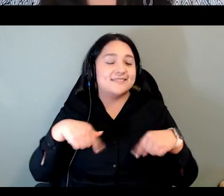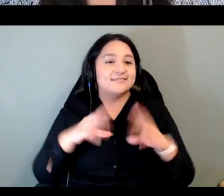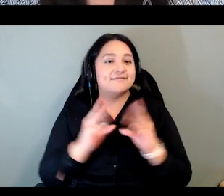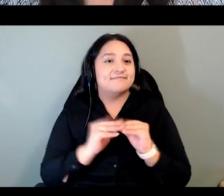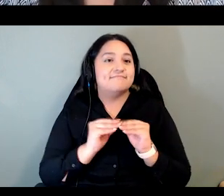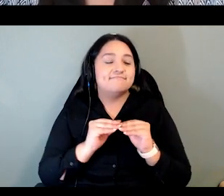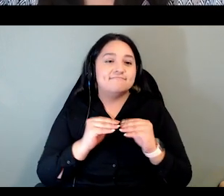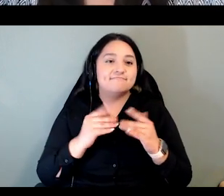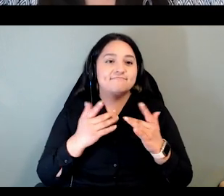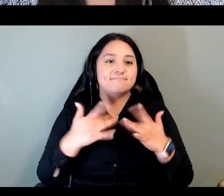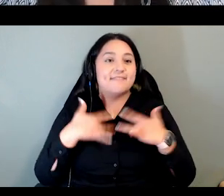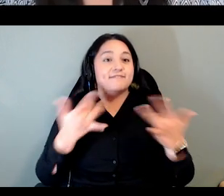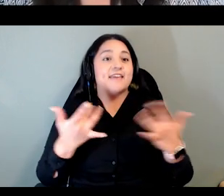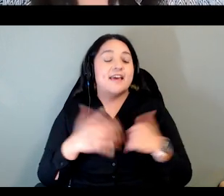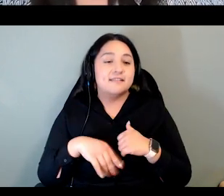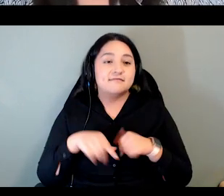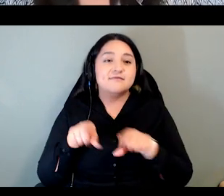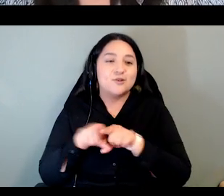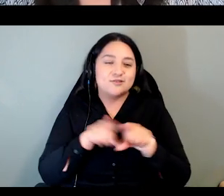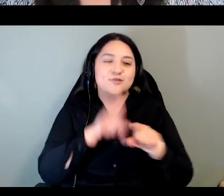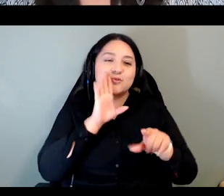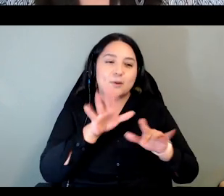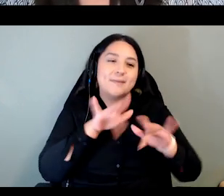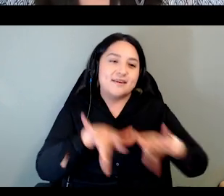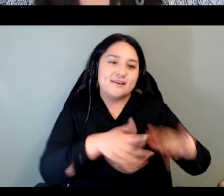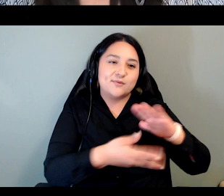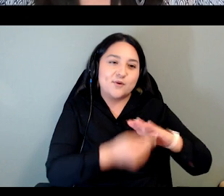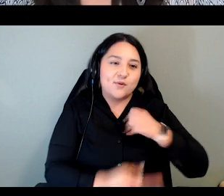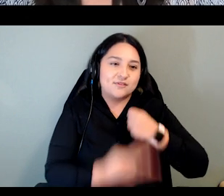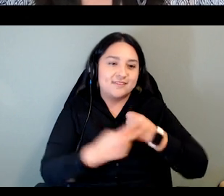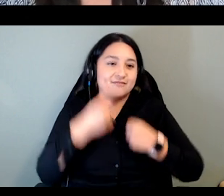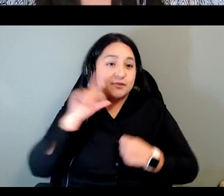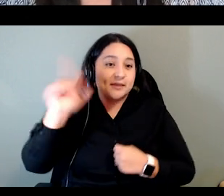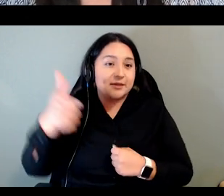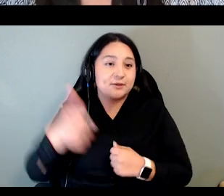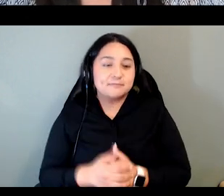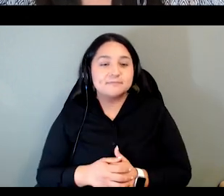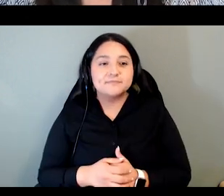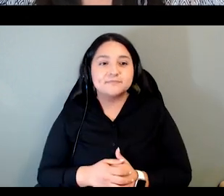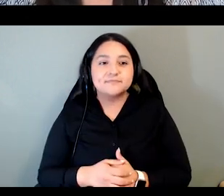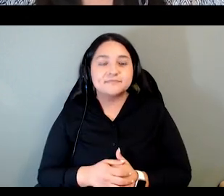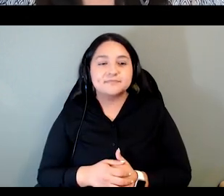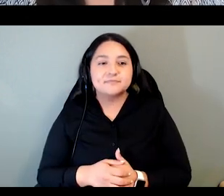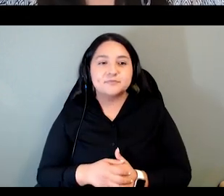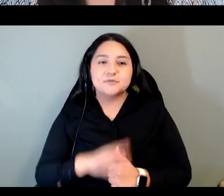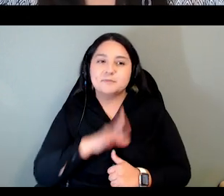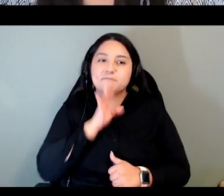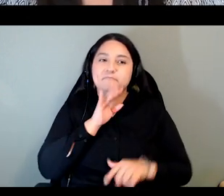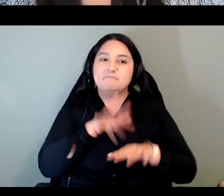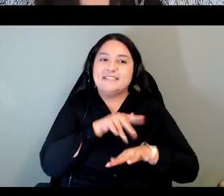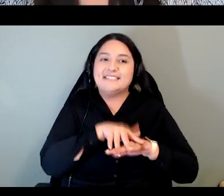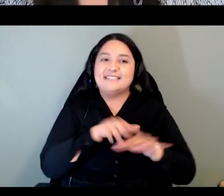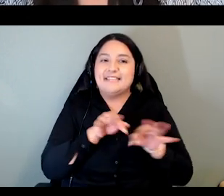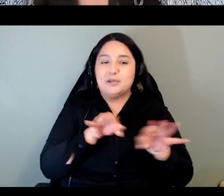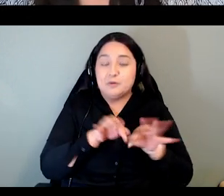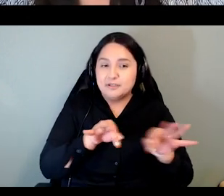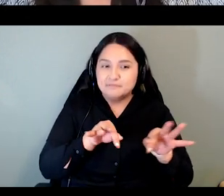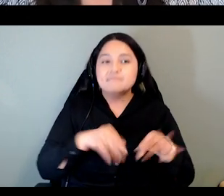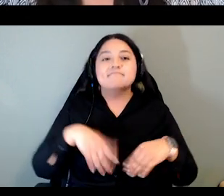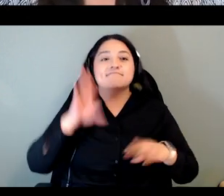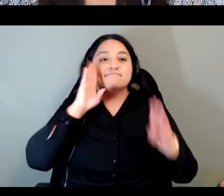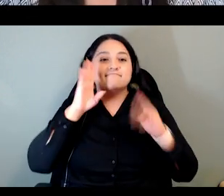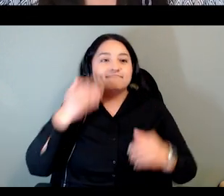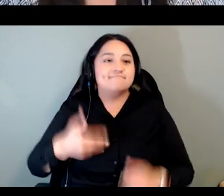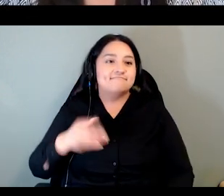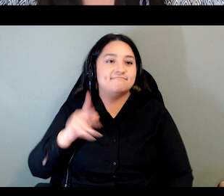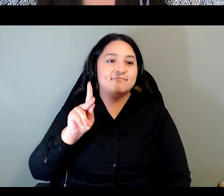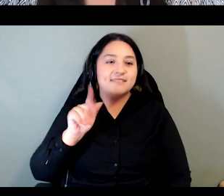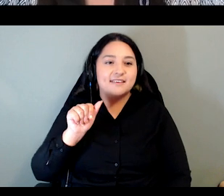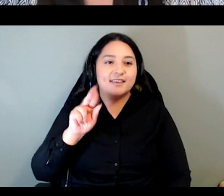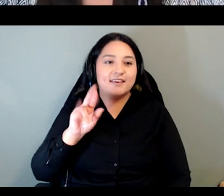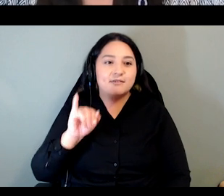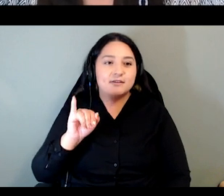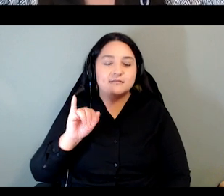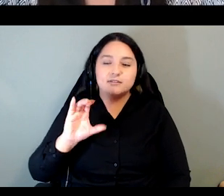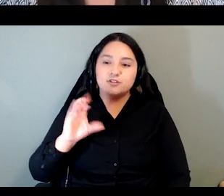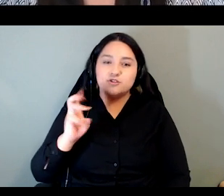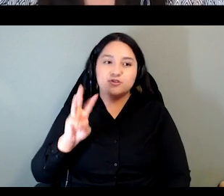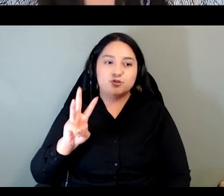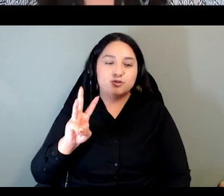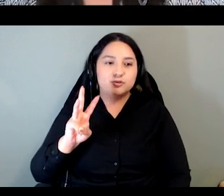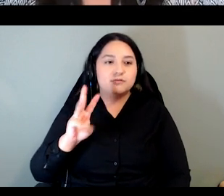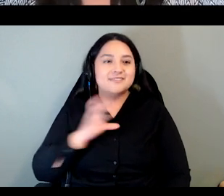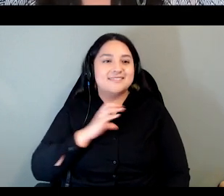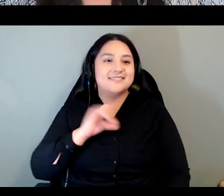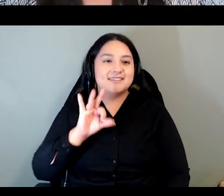Greetings my name is Kari Chew. I'm a citizen of the Chickasaw Nation, a Chickasaw language